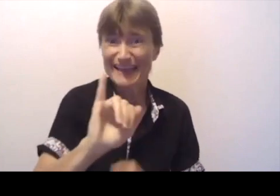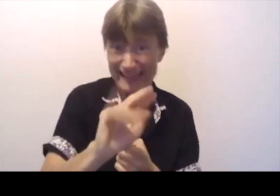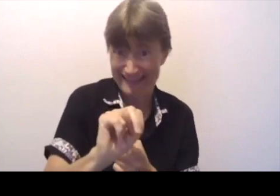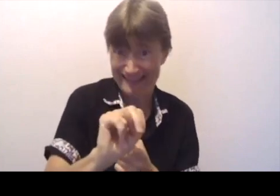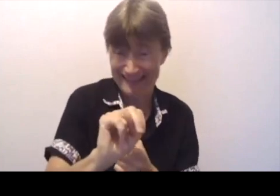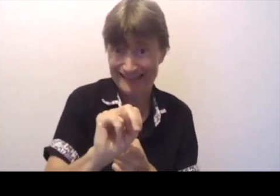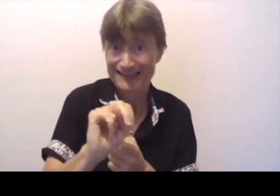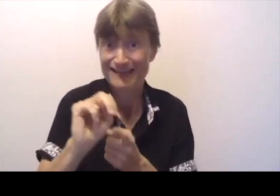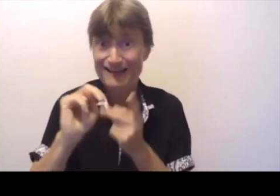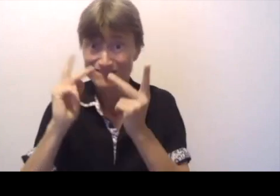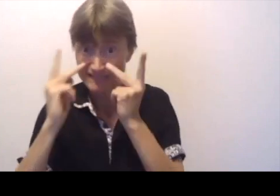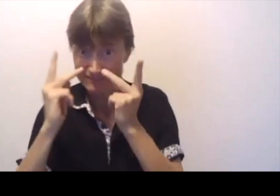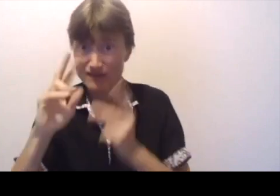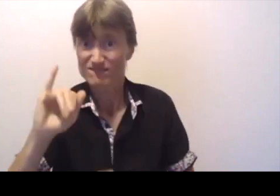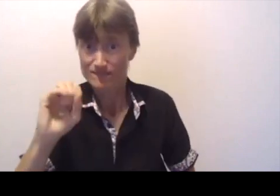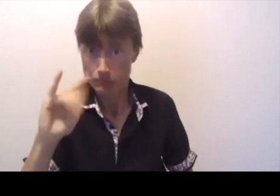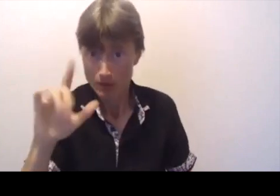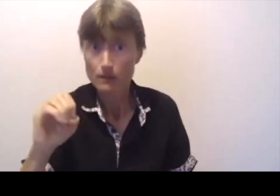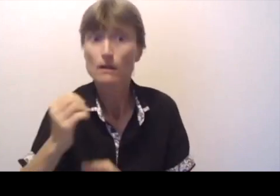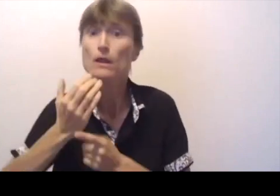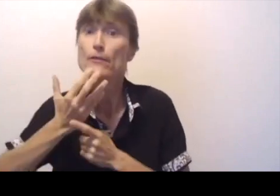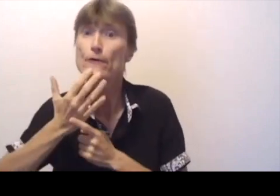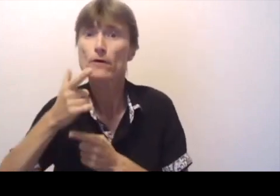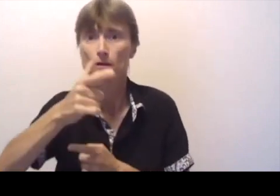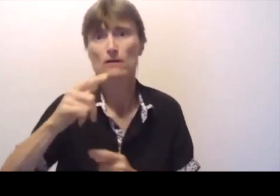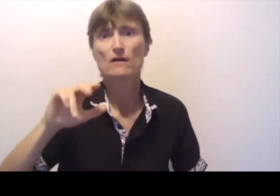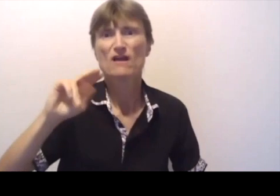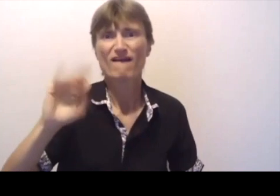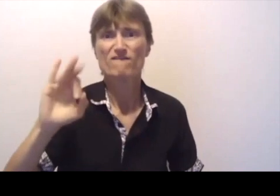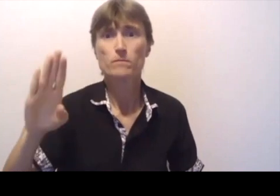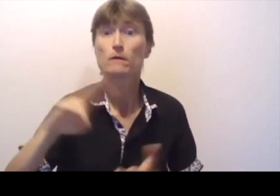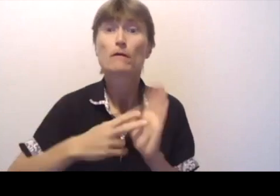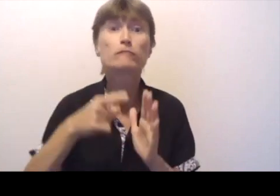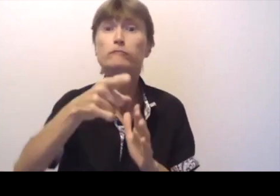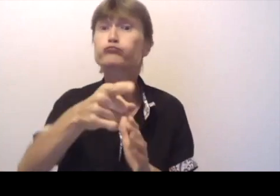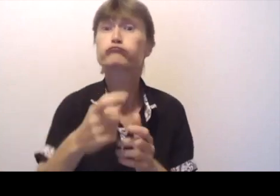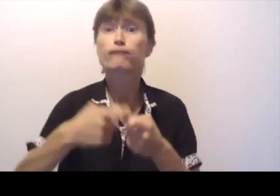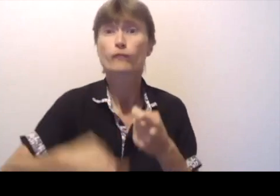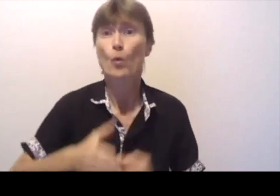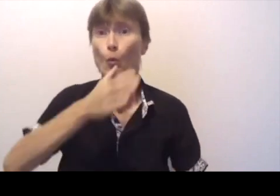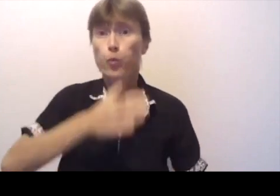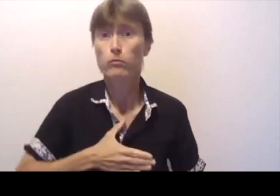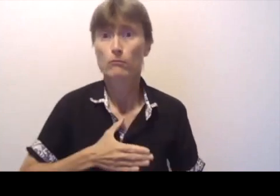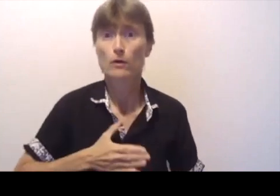and video festival and it was really about organizing women of color um film and video makers to fight for